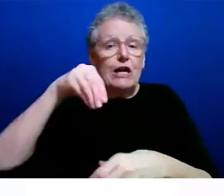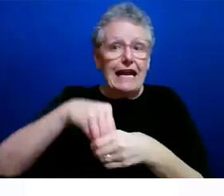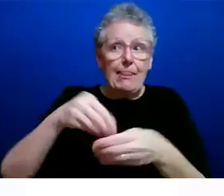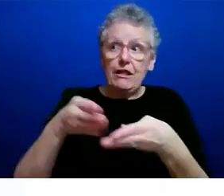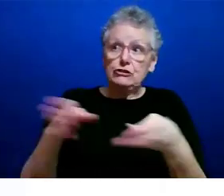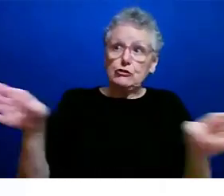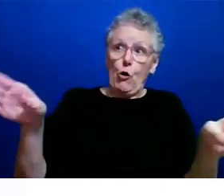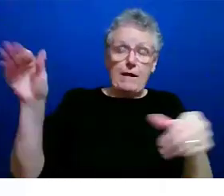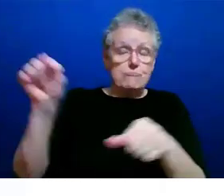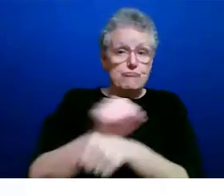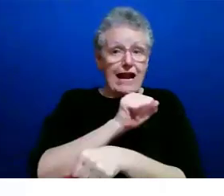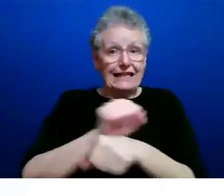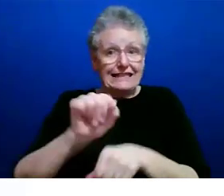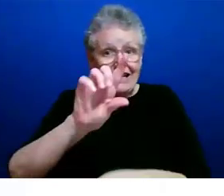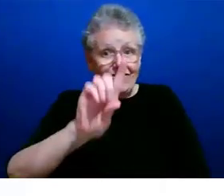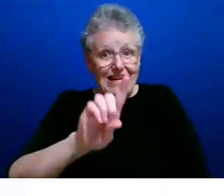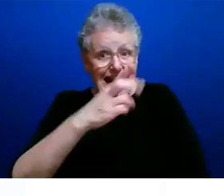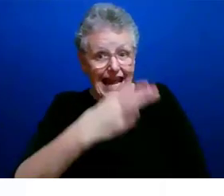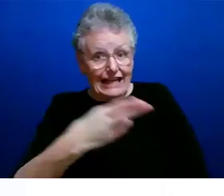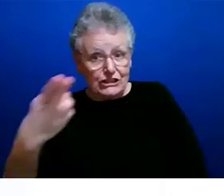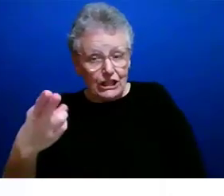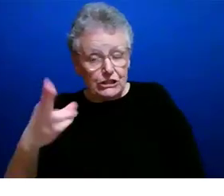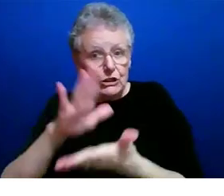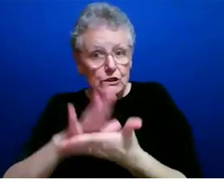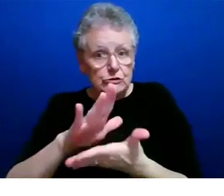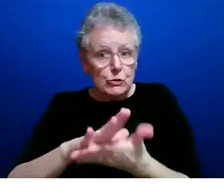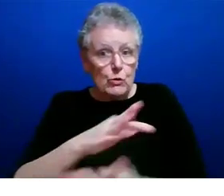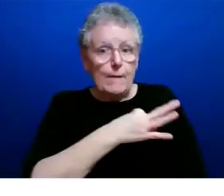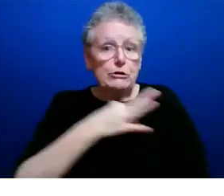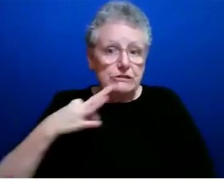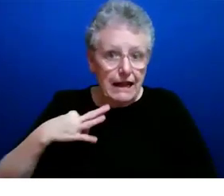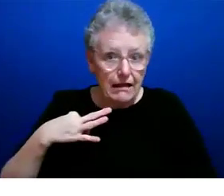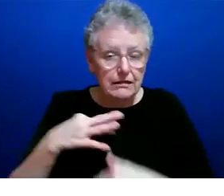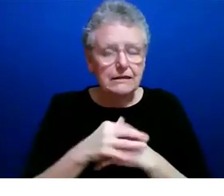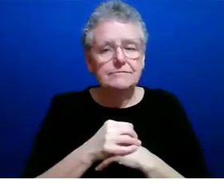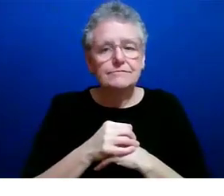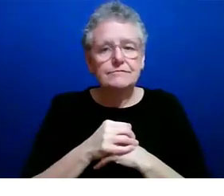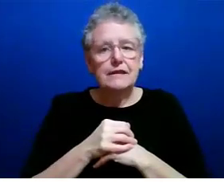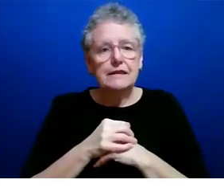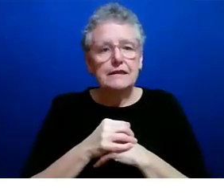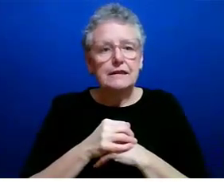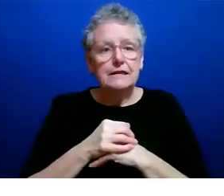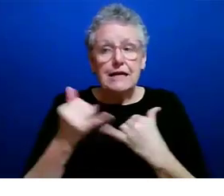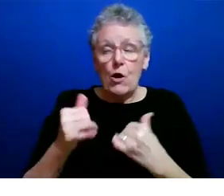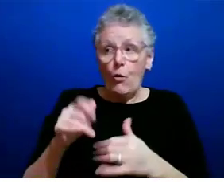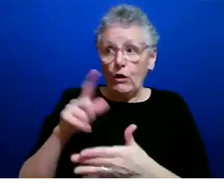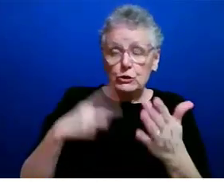of DHH school personnel. The screen before you has